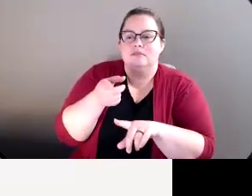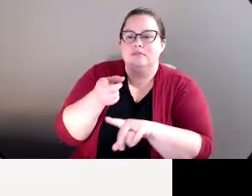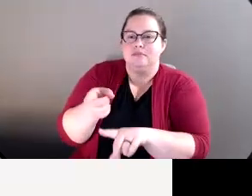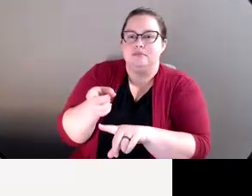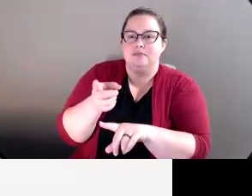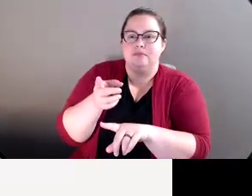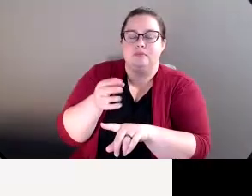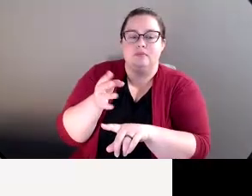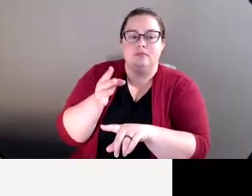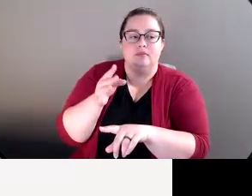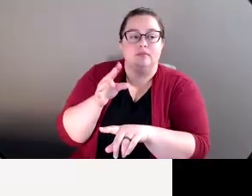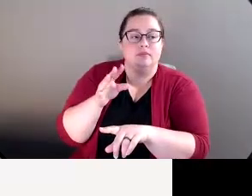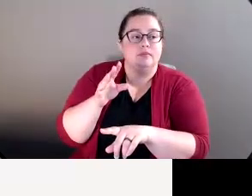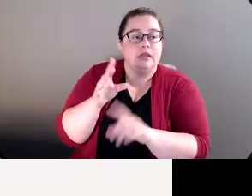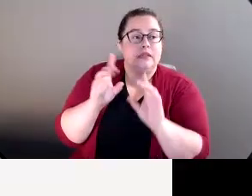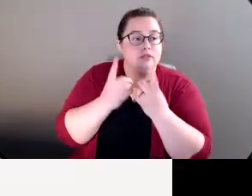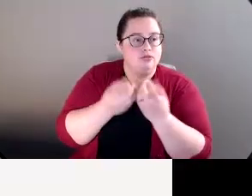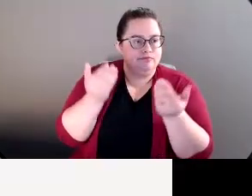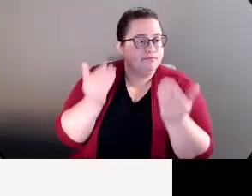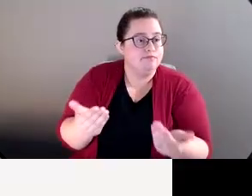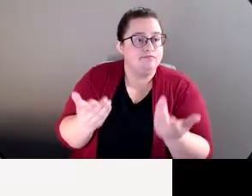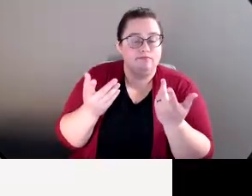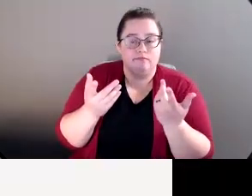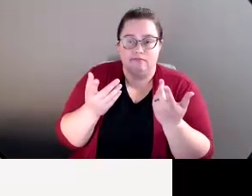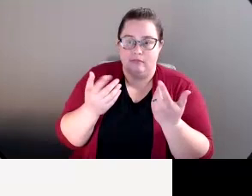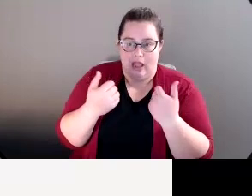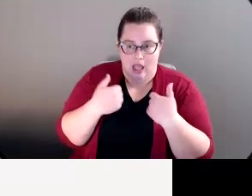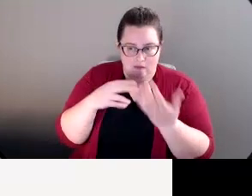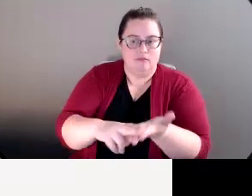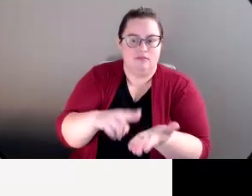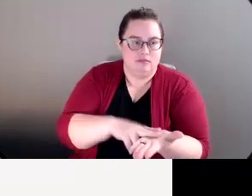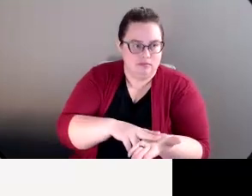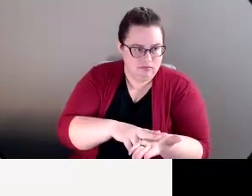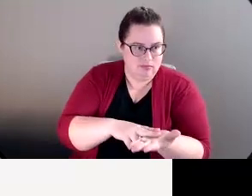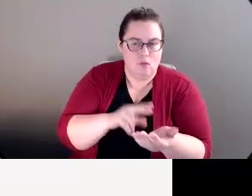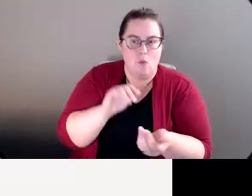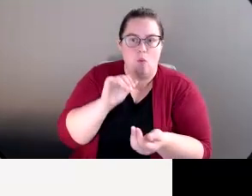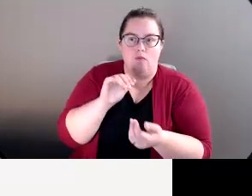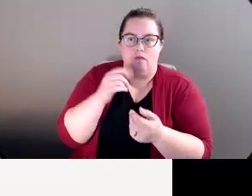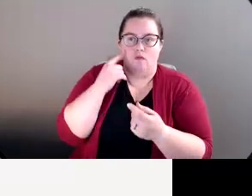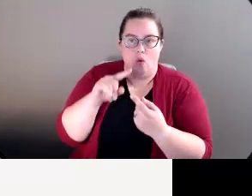secured contracts again through district emails. The district has secured contracts with Turnitin and Grammarly